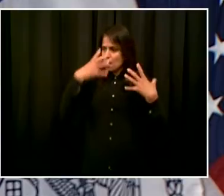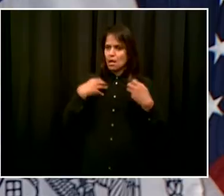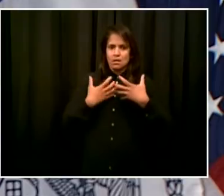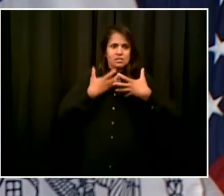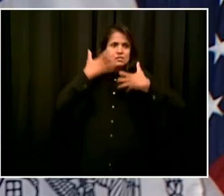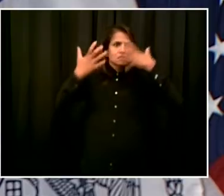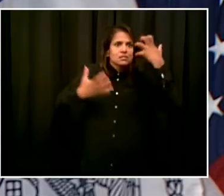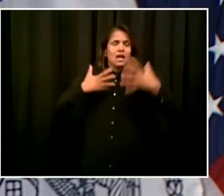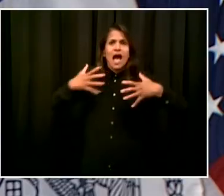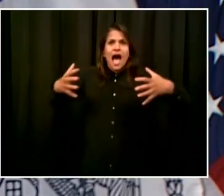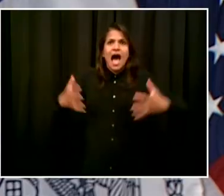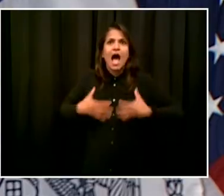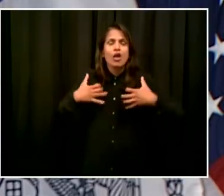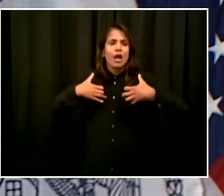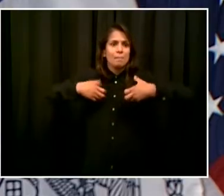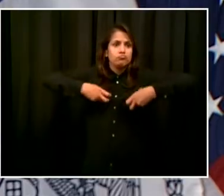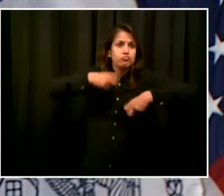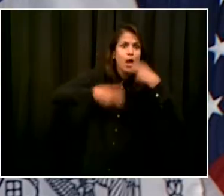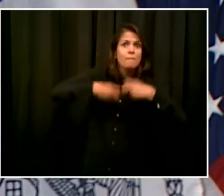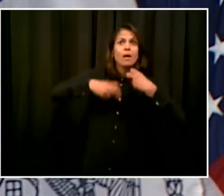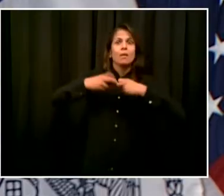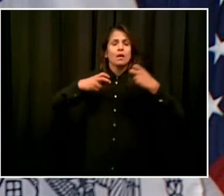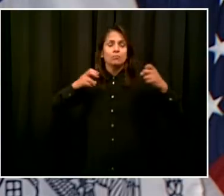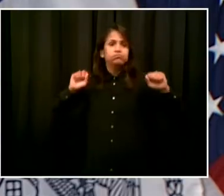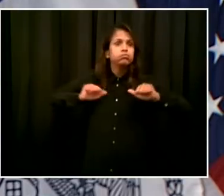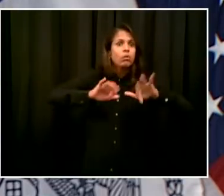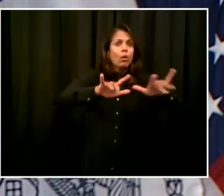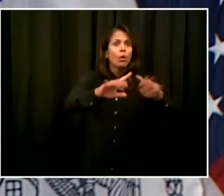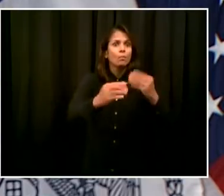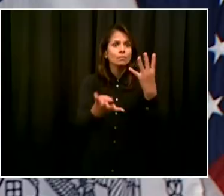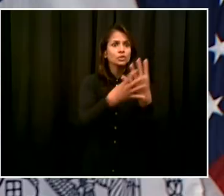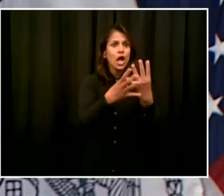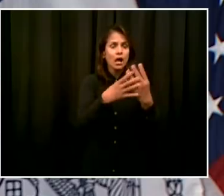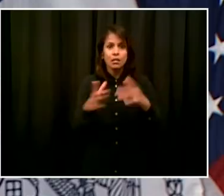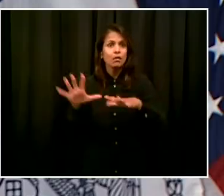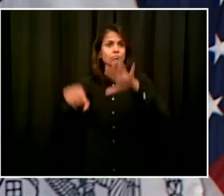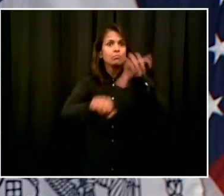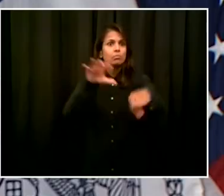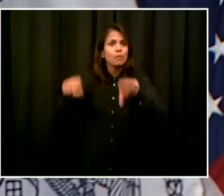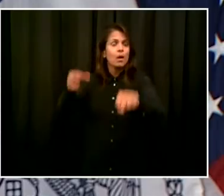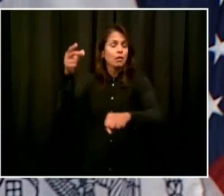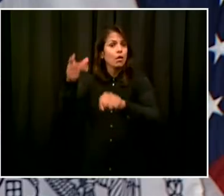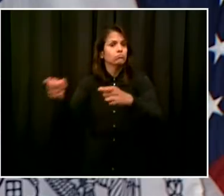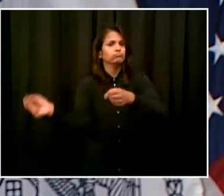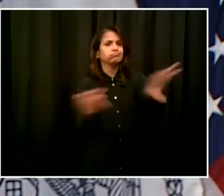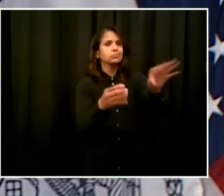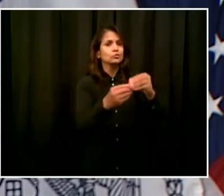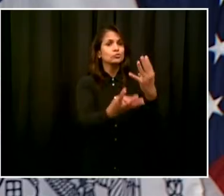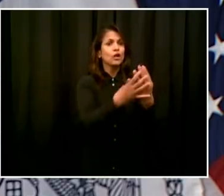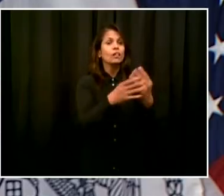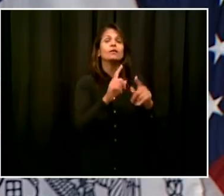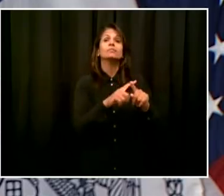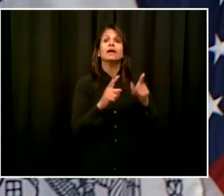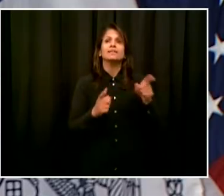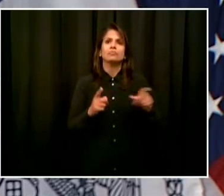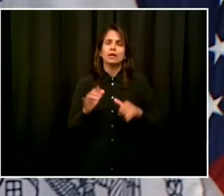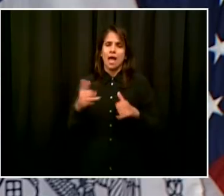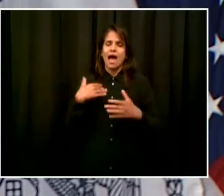MENTAL HEALTH CHALLENGES WERE SENT, WHICH MADE NO SENSE